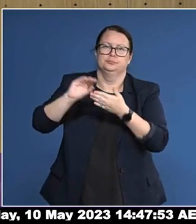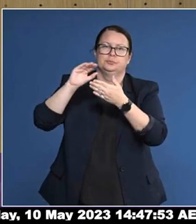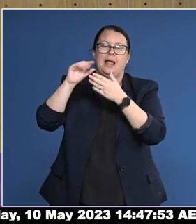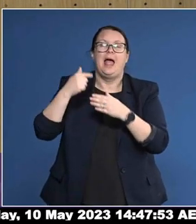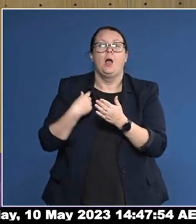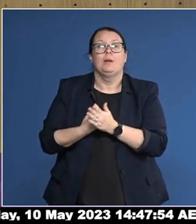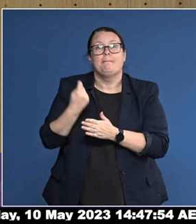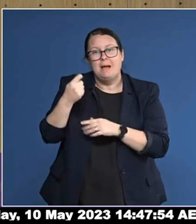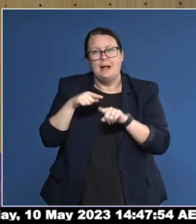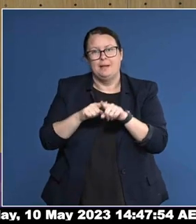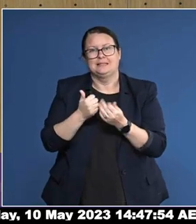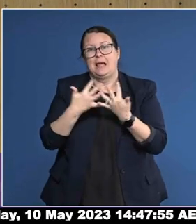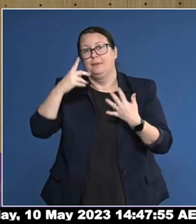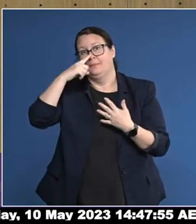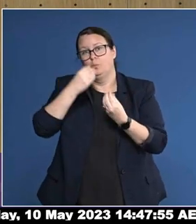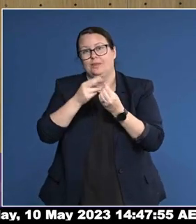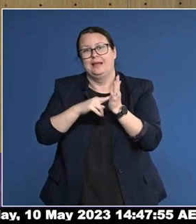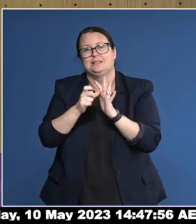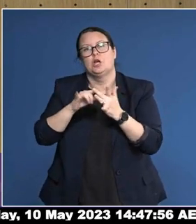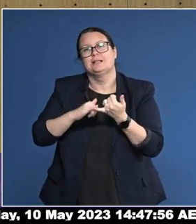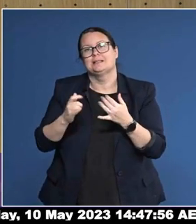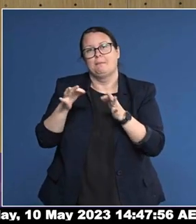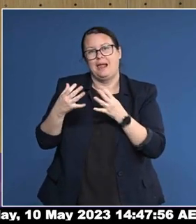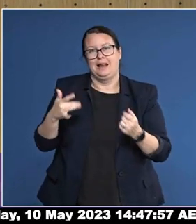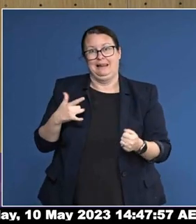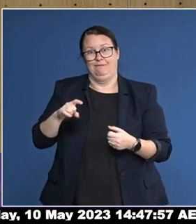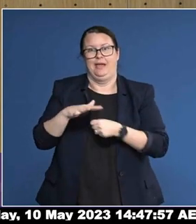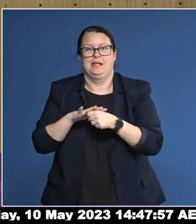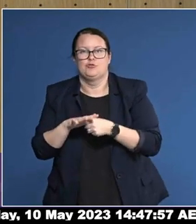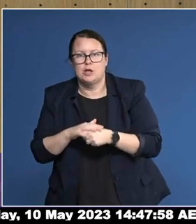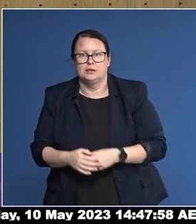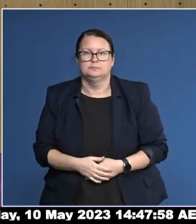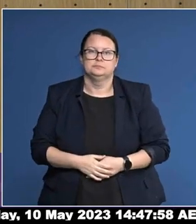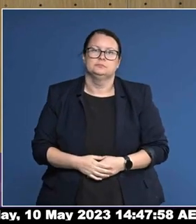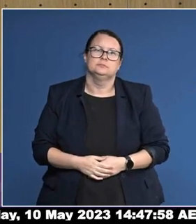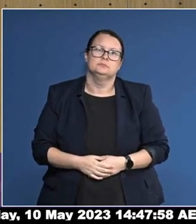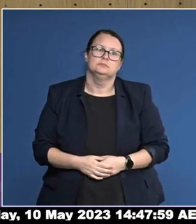regions. We also specifically put aside money and allocated funding for an advocacy